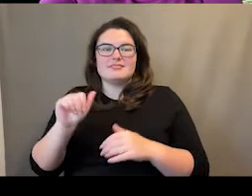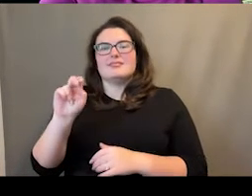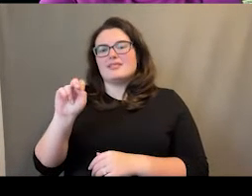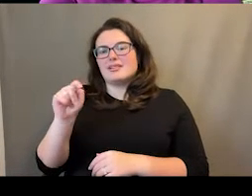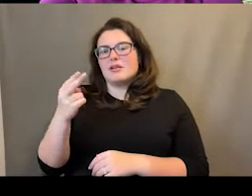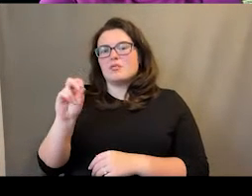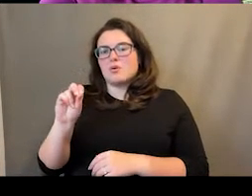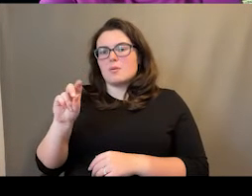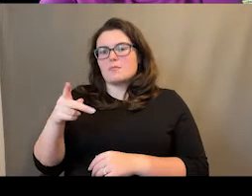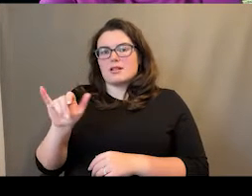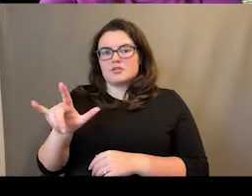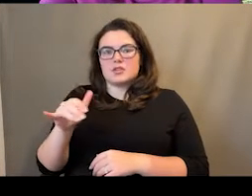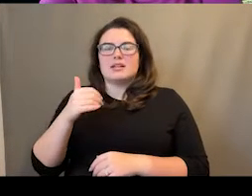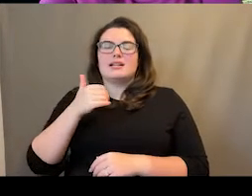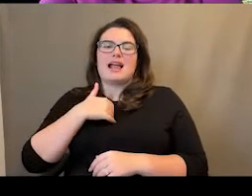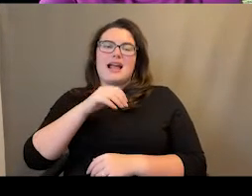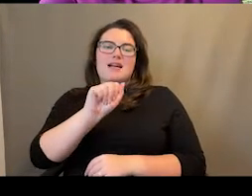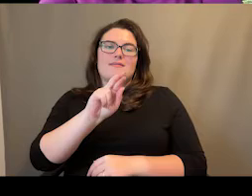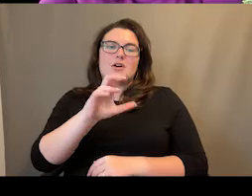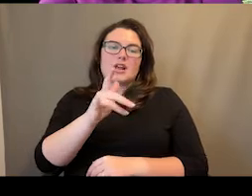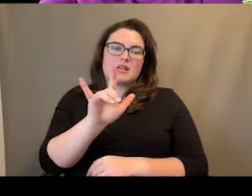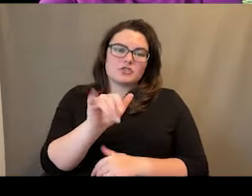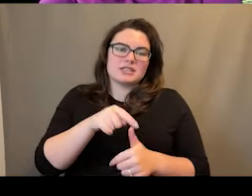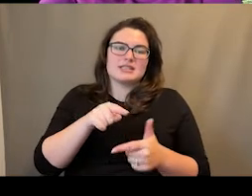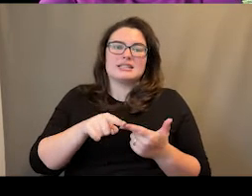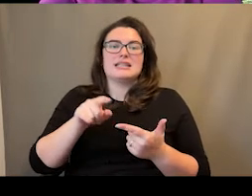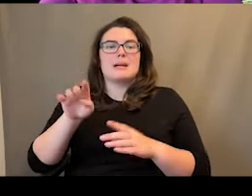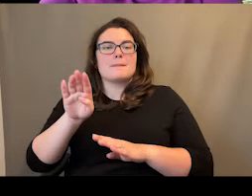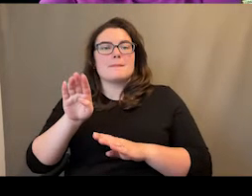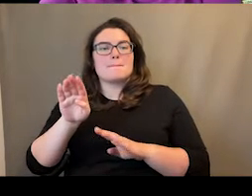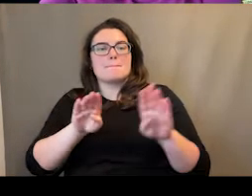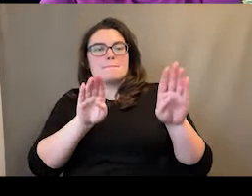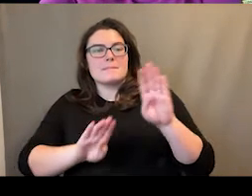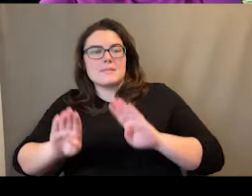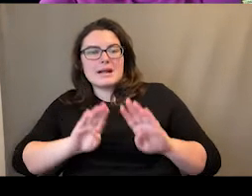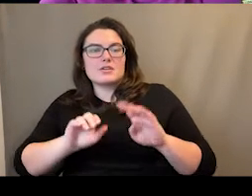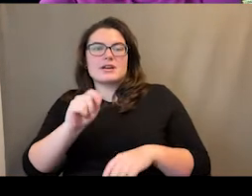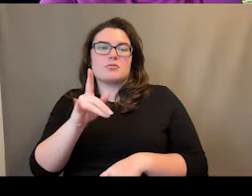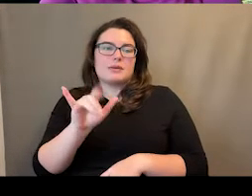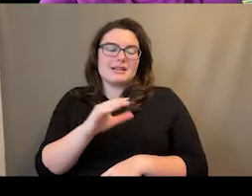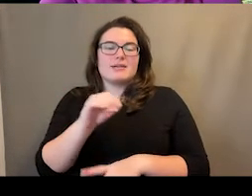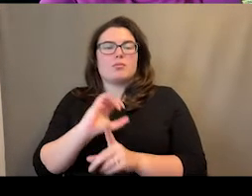We have archaeology program, we have biological anthropology and cultural anthropology.